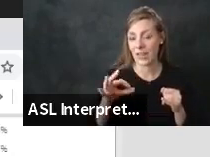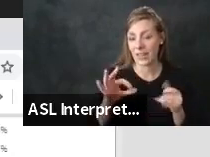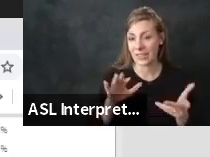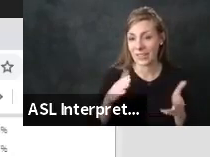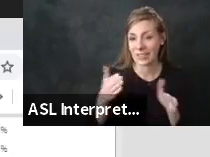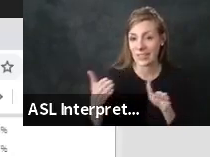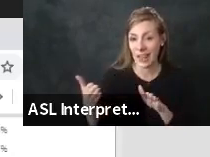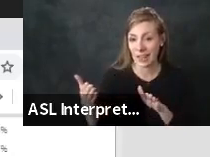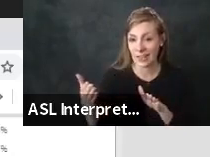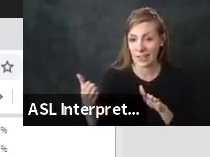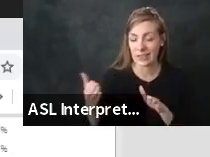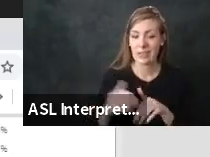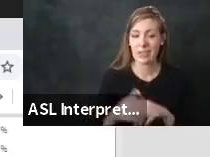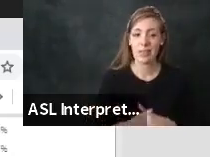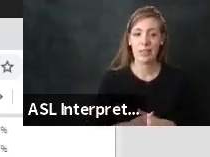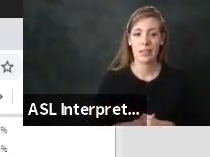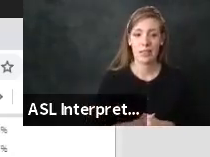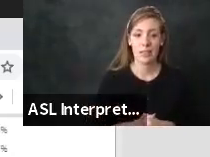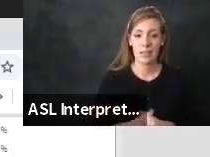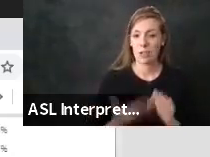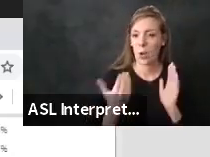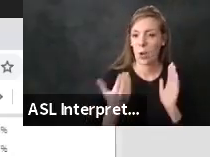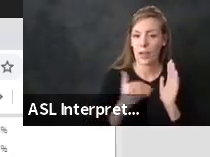And so here again, you can use this slider